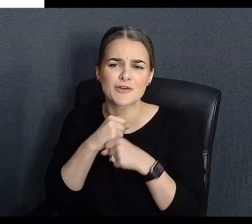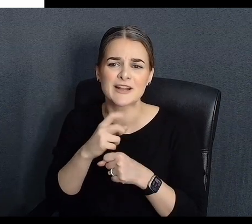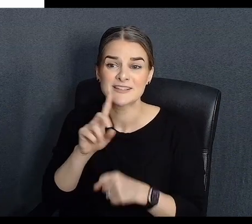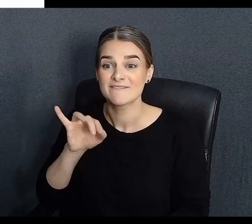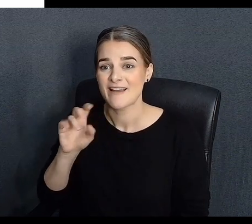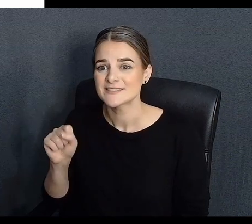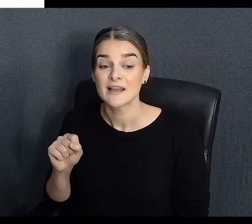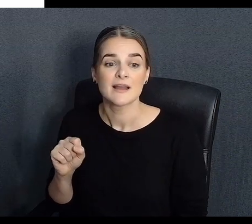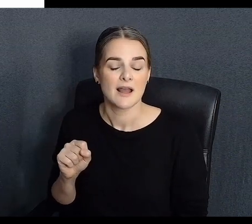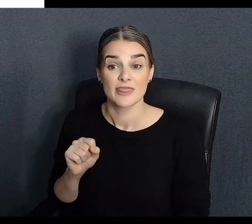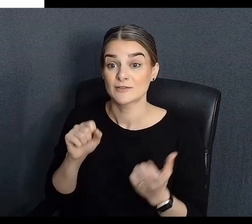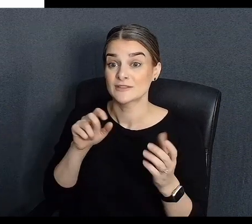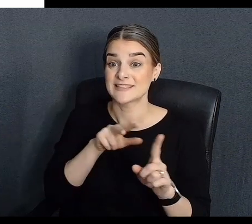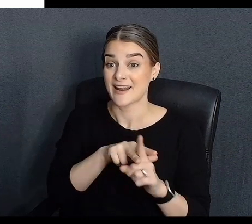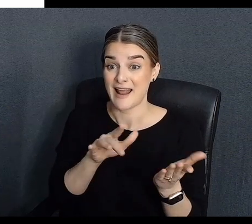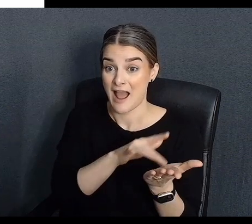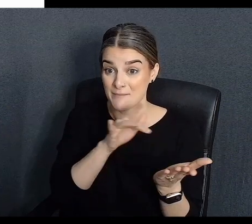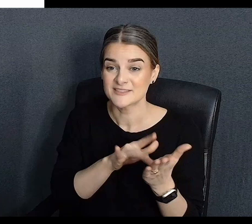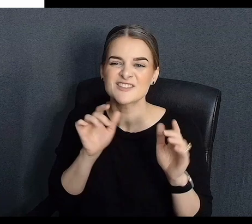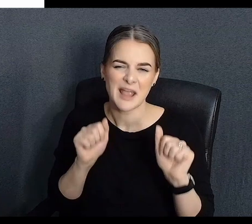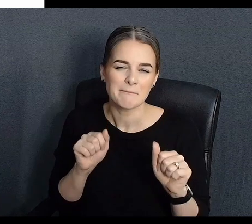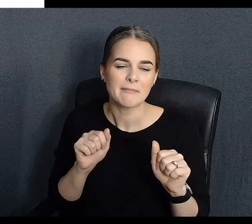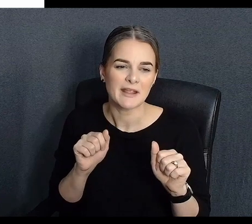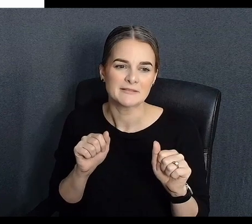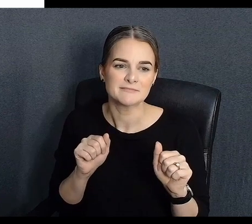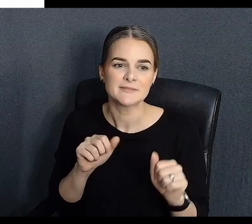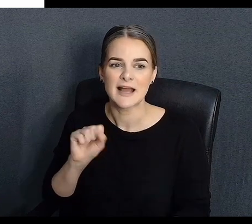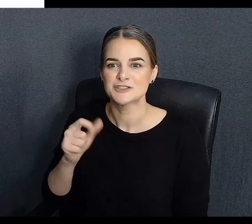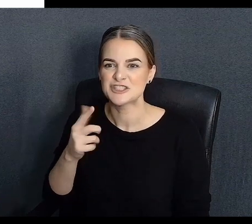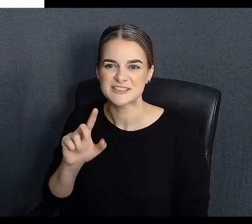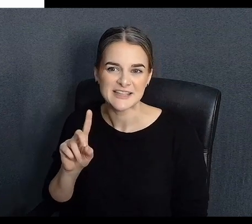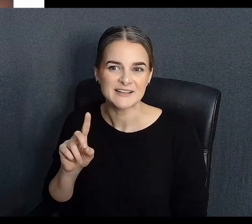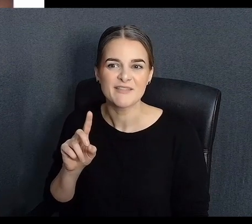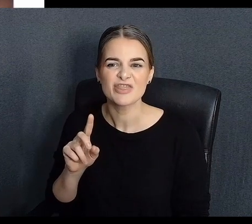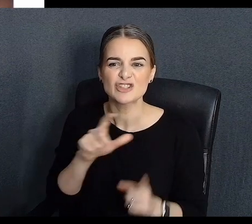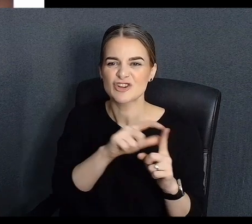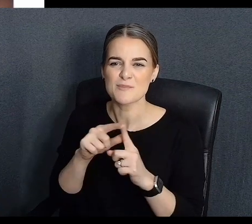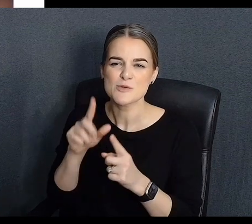And they are also speech generating devices. So a lot of these terms kind of blend together.